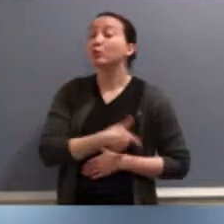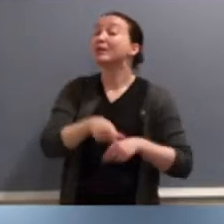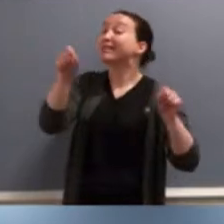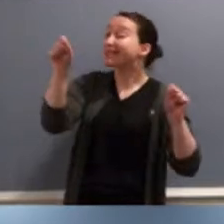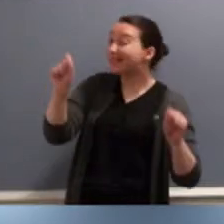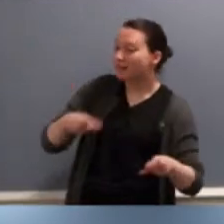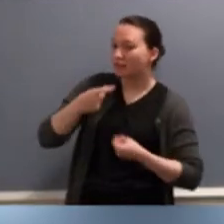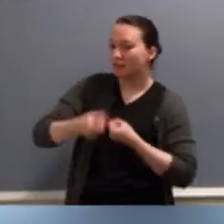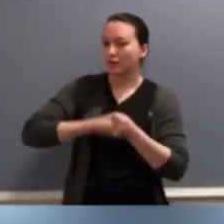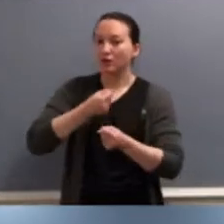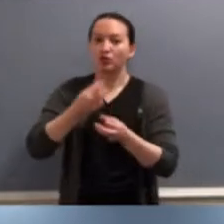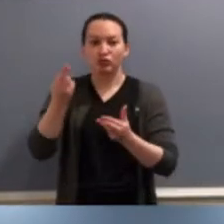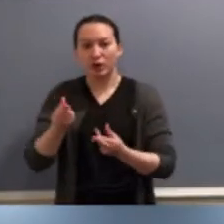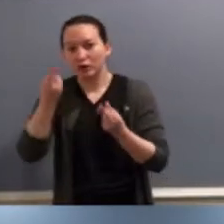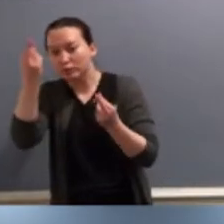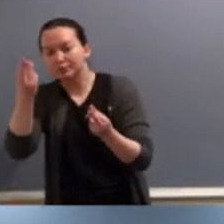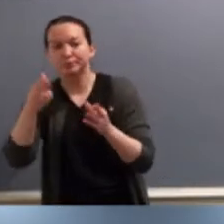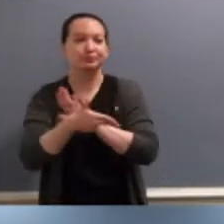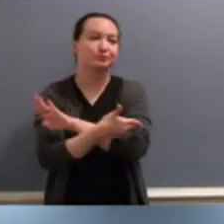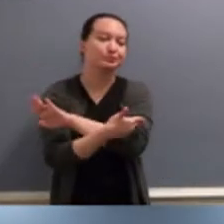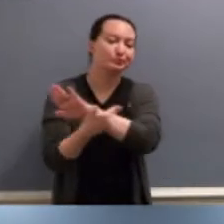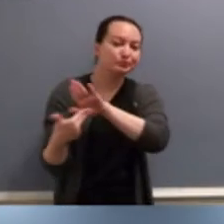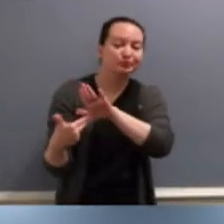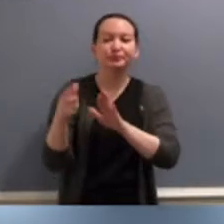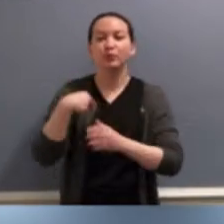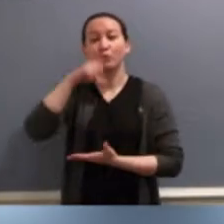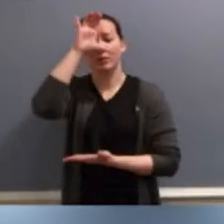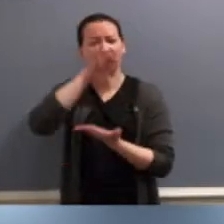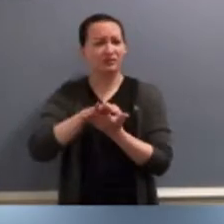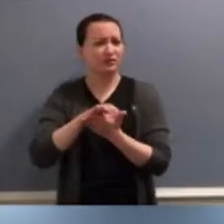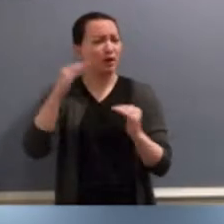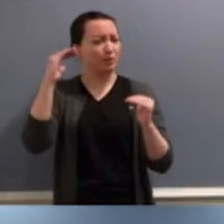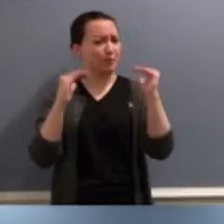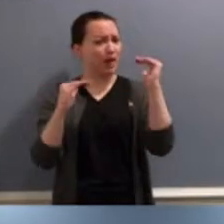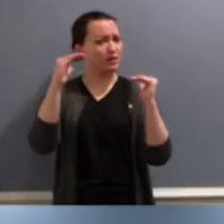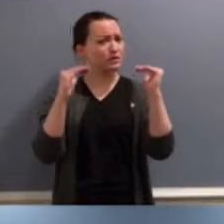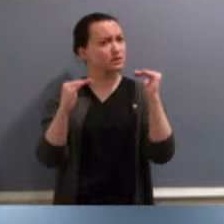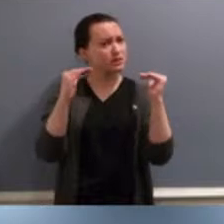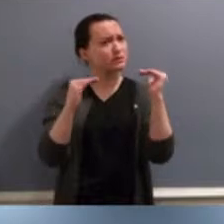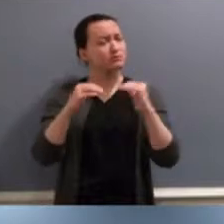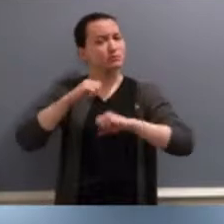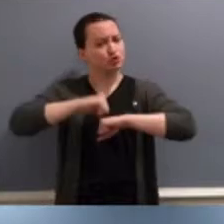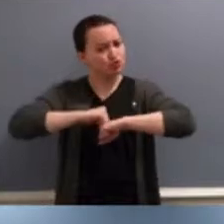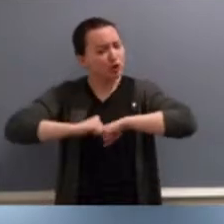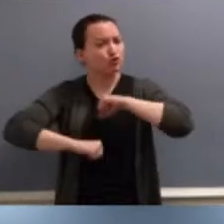year to recommend what we believe is not only a balanced budget but a structurally balanced budget